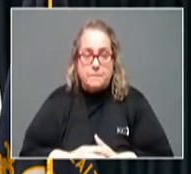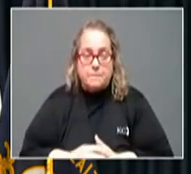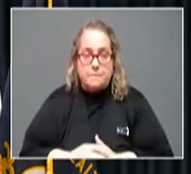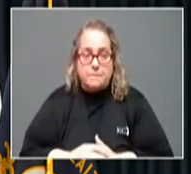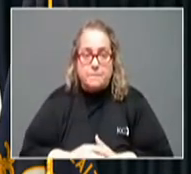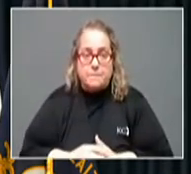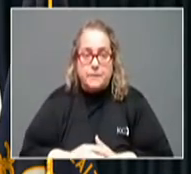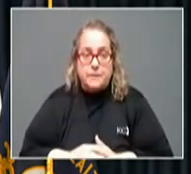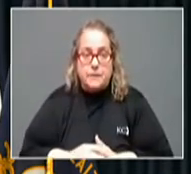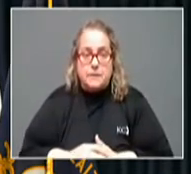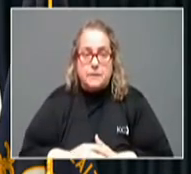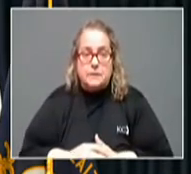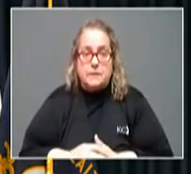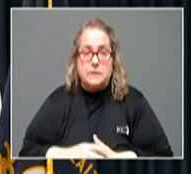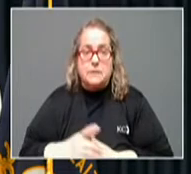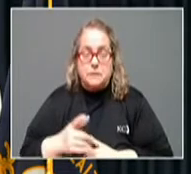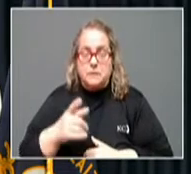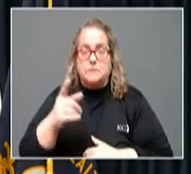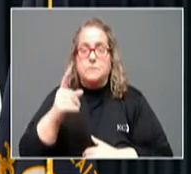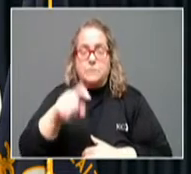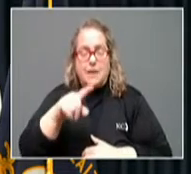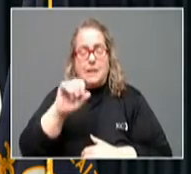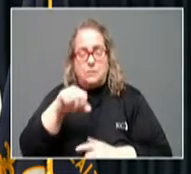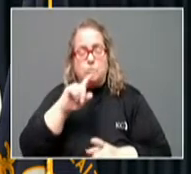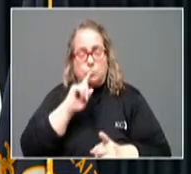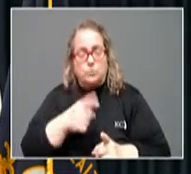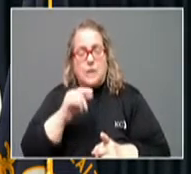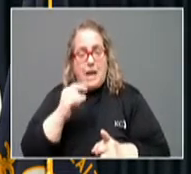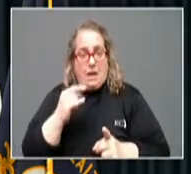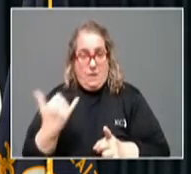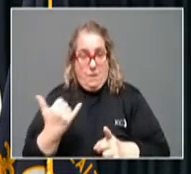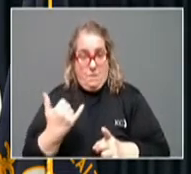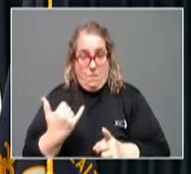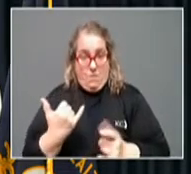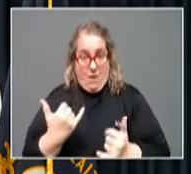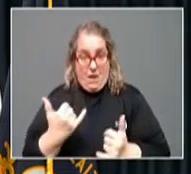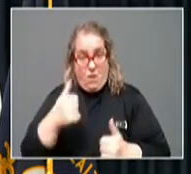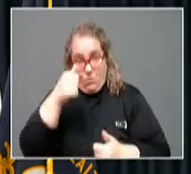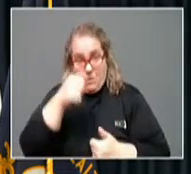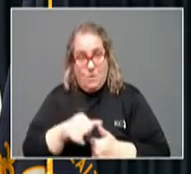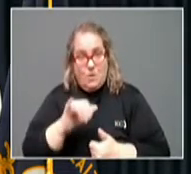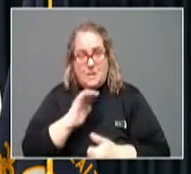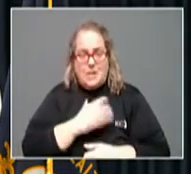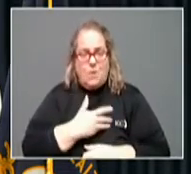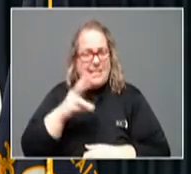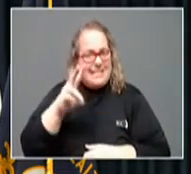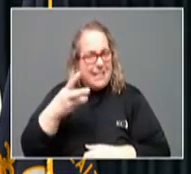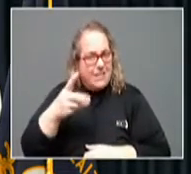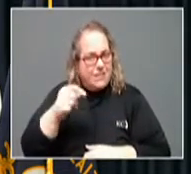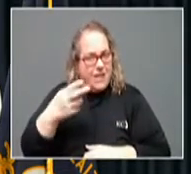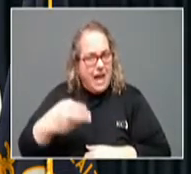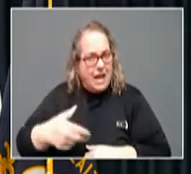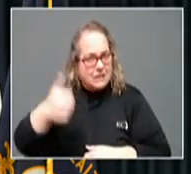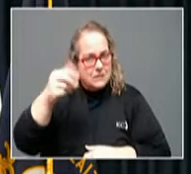absolutely. And and just at the moment remember that it's our sixth highest week. The positivity rate is still through the roof even though it's